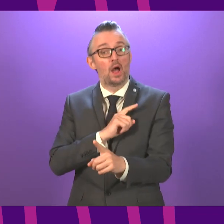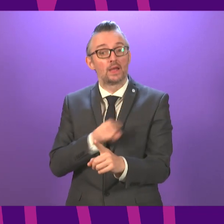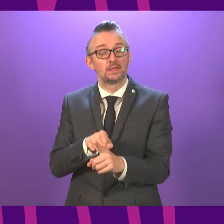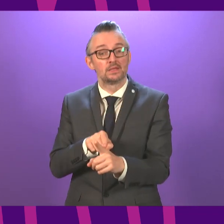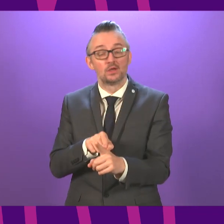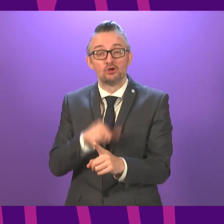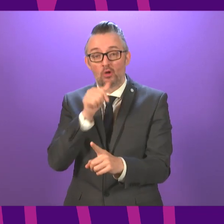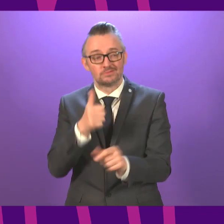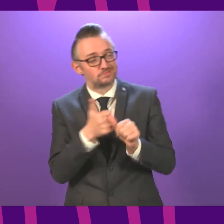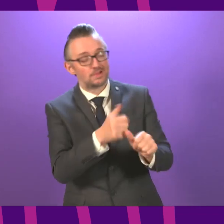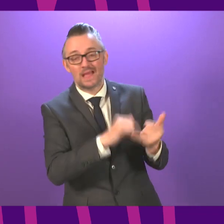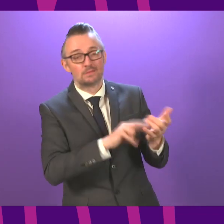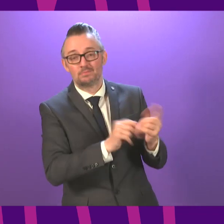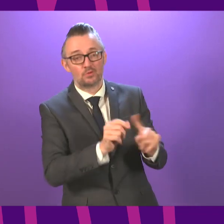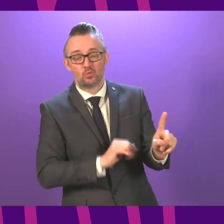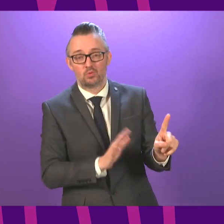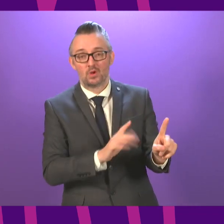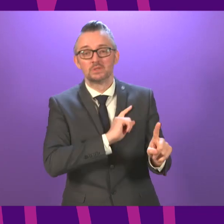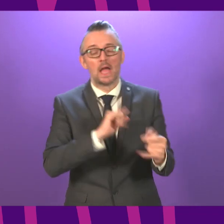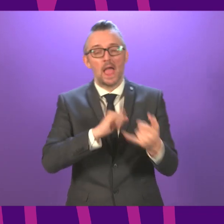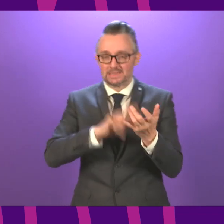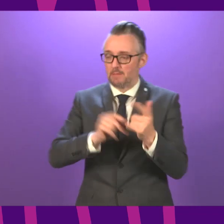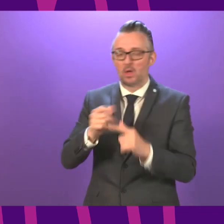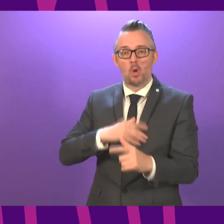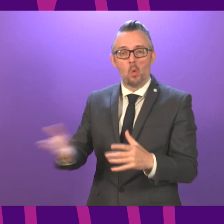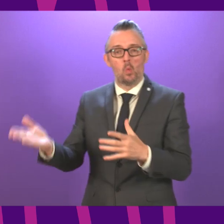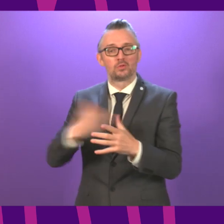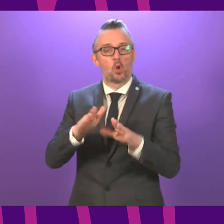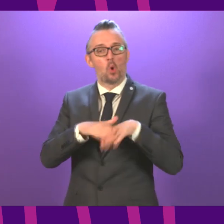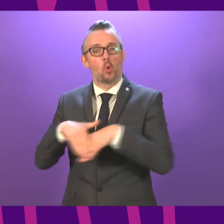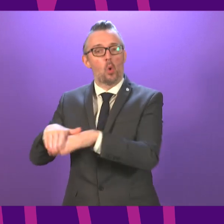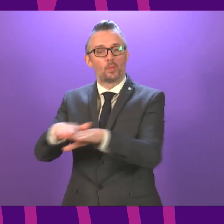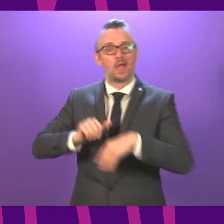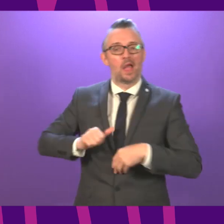wants to return to the common agricultural policy and the common fisheries policy,